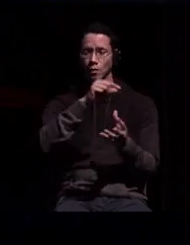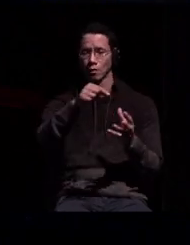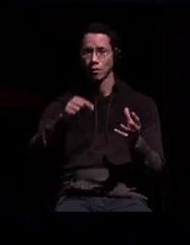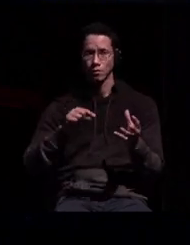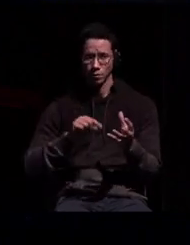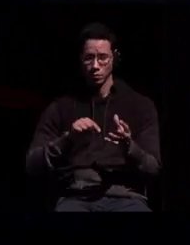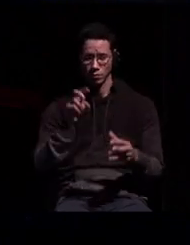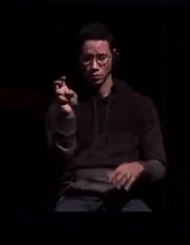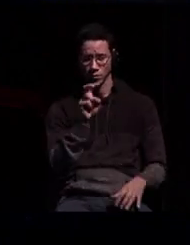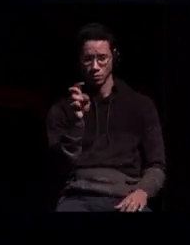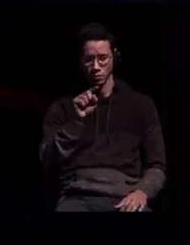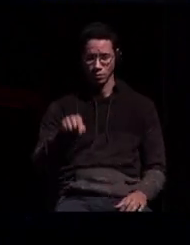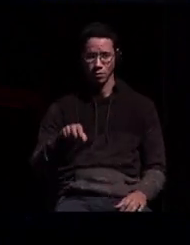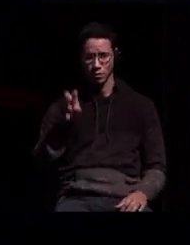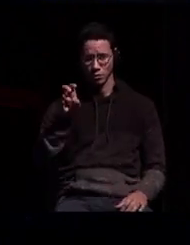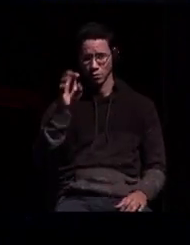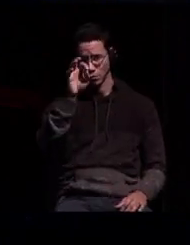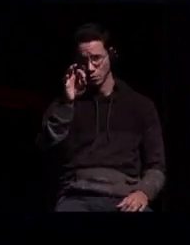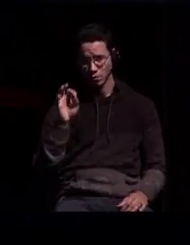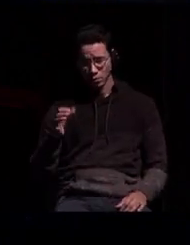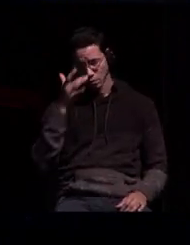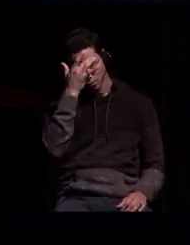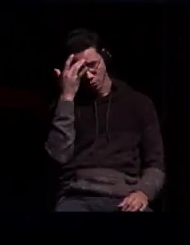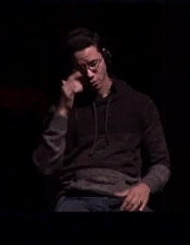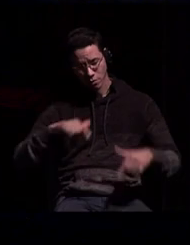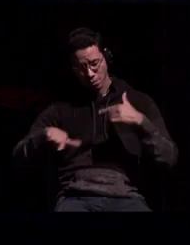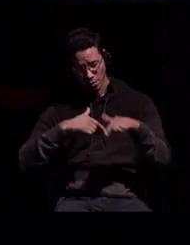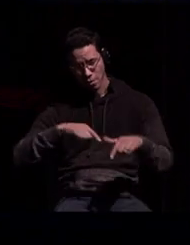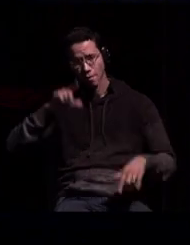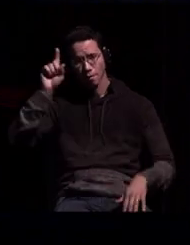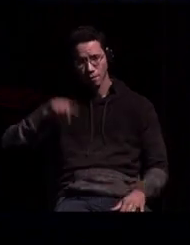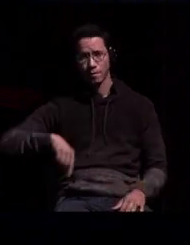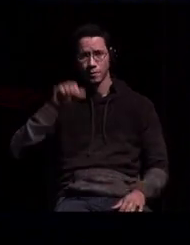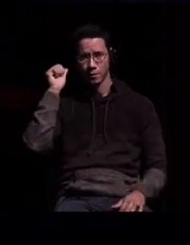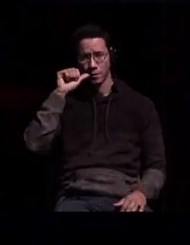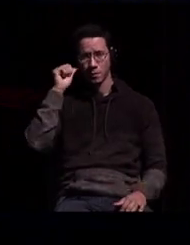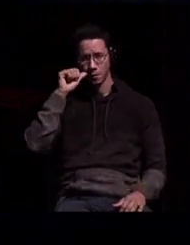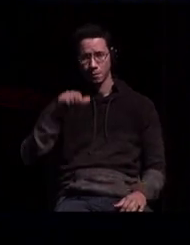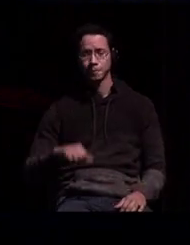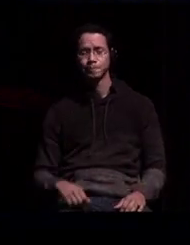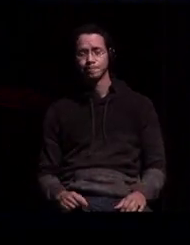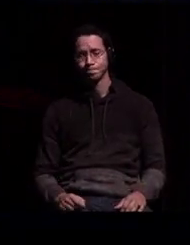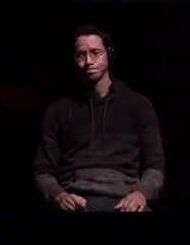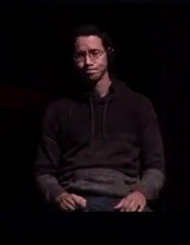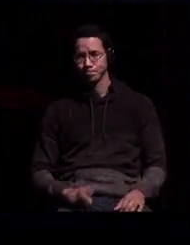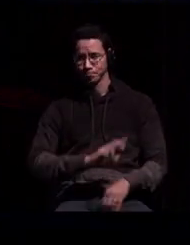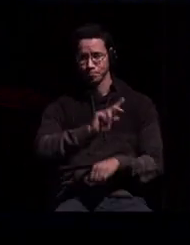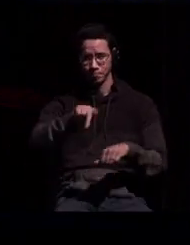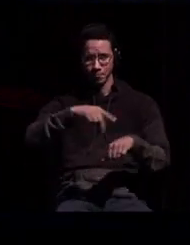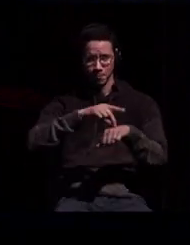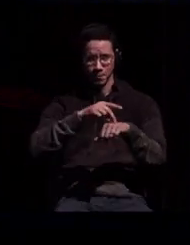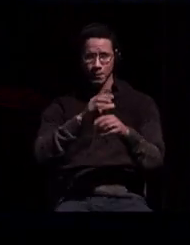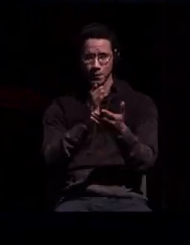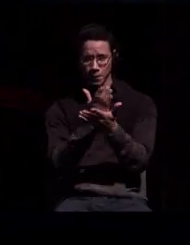of tourism workers are women. In some countries it reaches 75%,